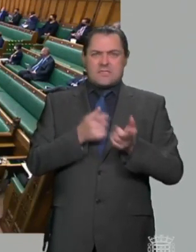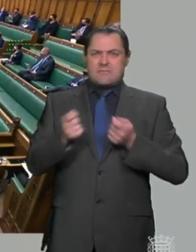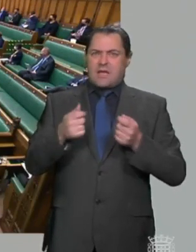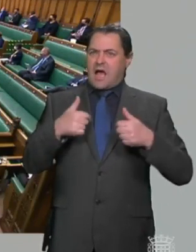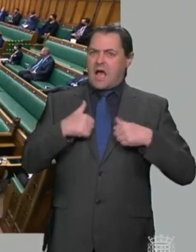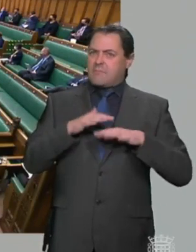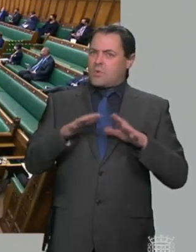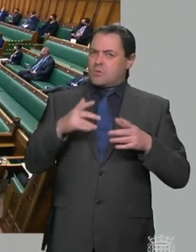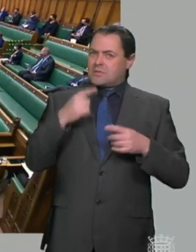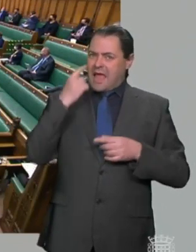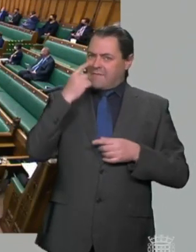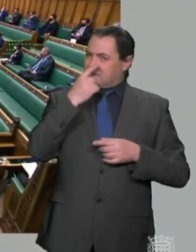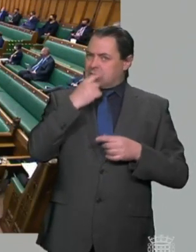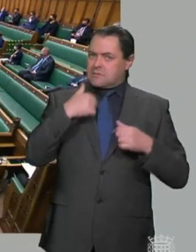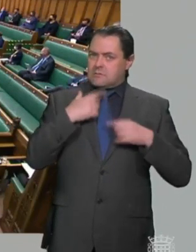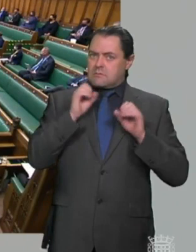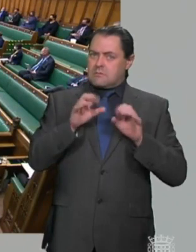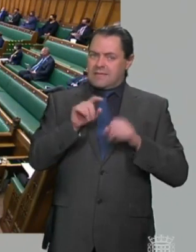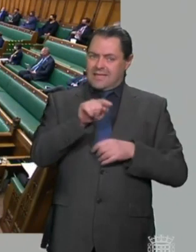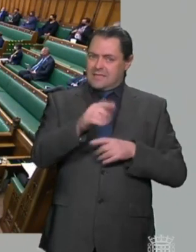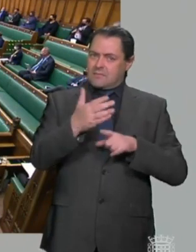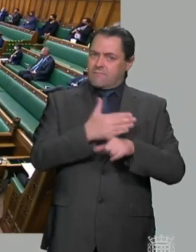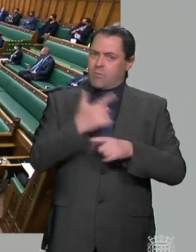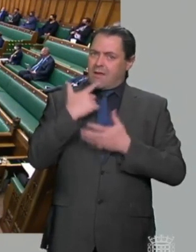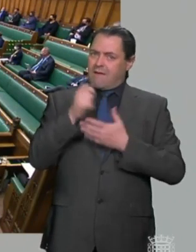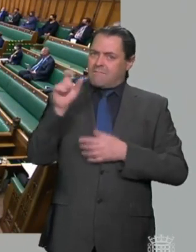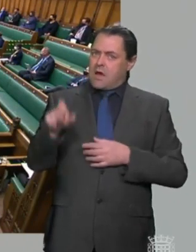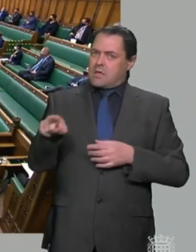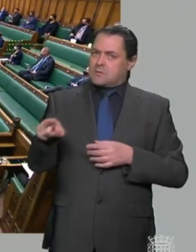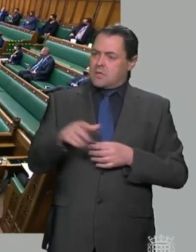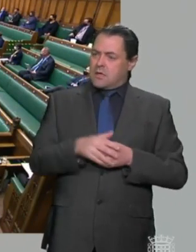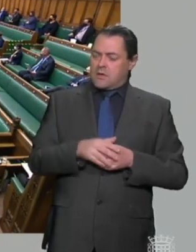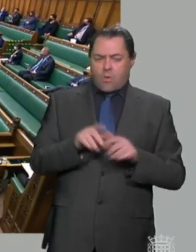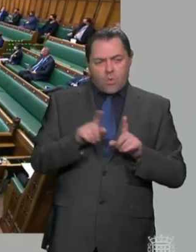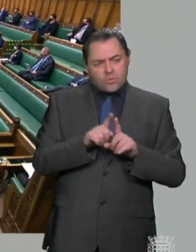this morning; it is his former adviser, and I note the Prime Minister is careful not to refute these